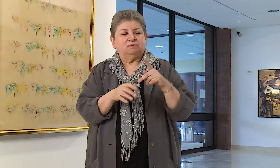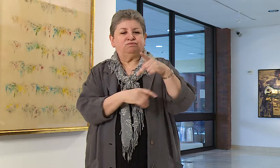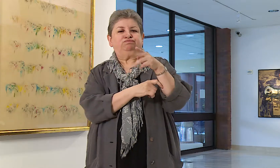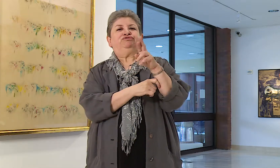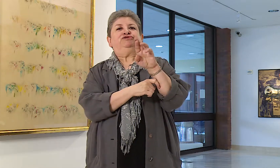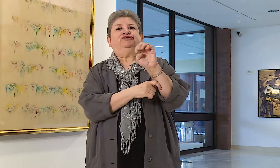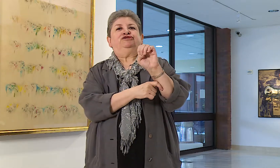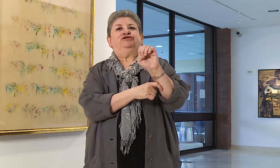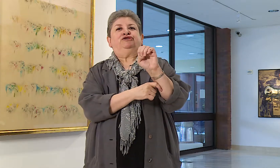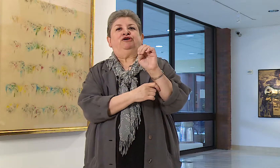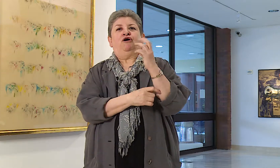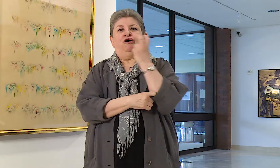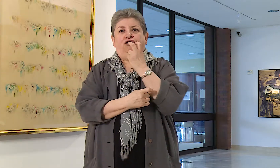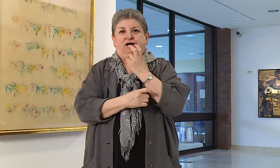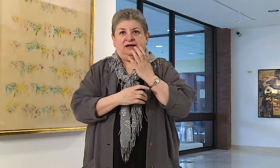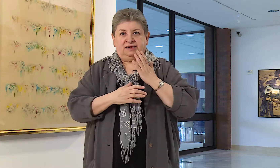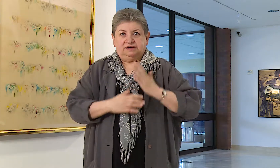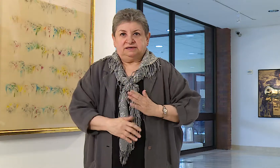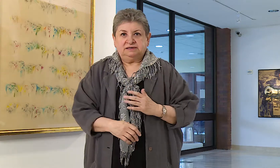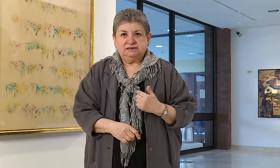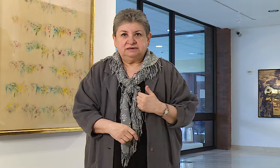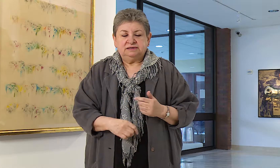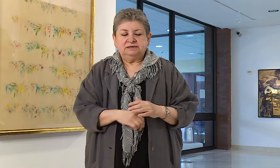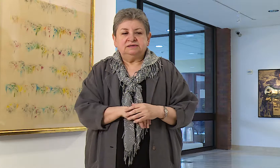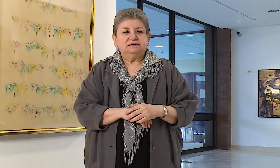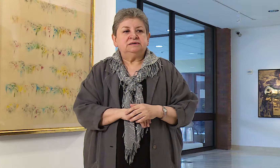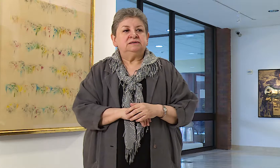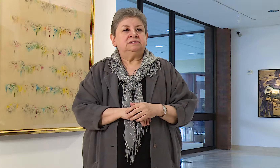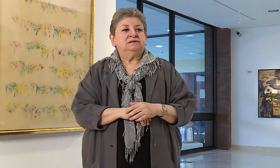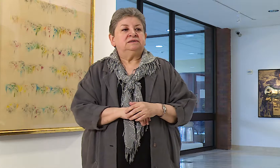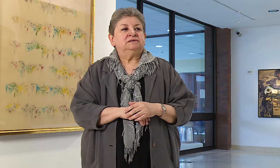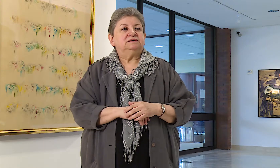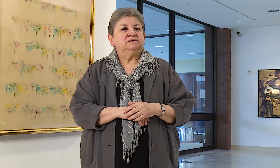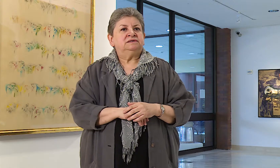I grew up during a pure-oralist time.